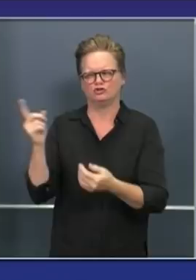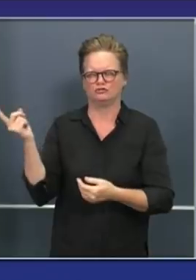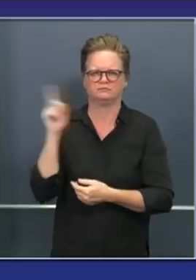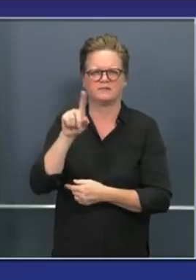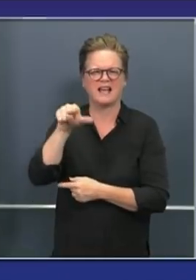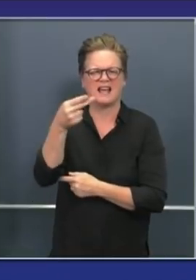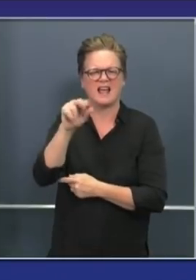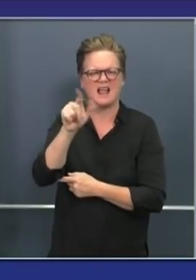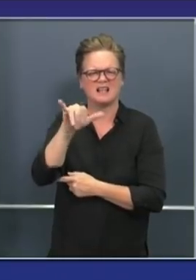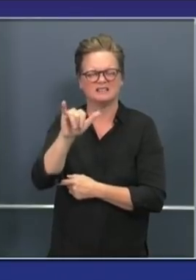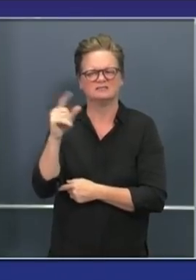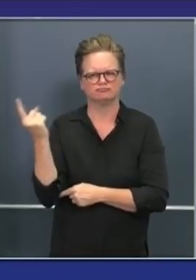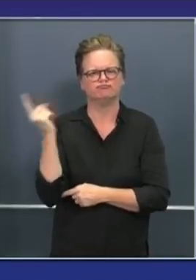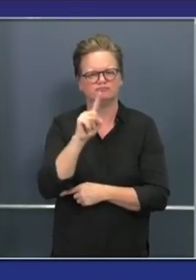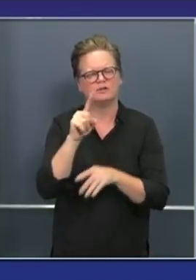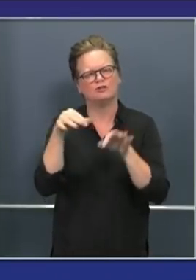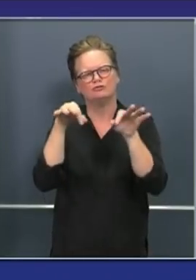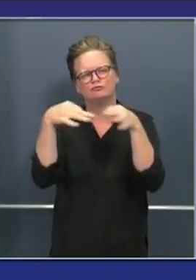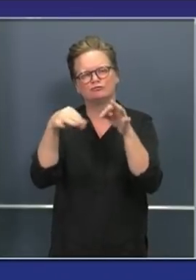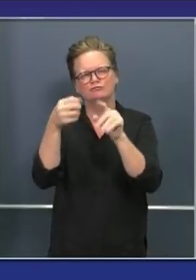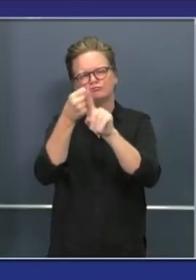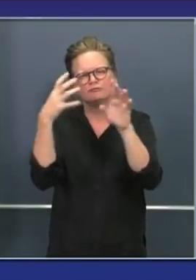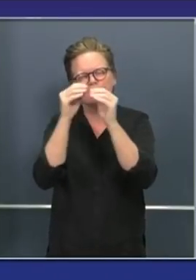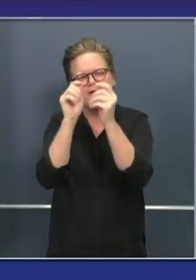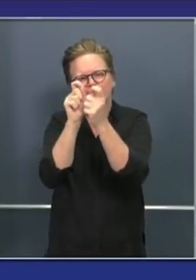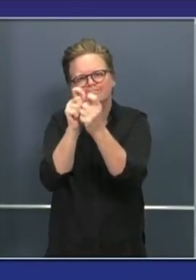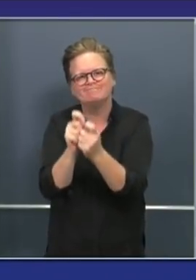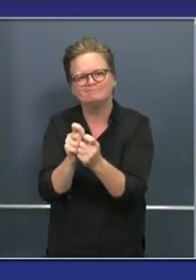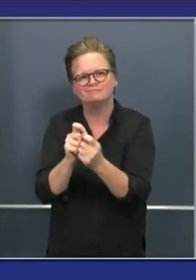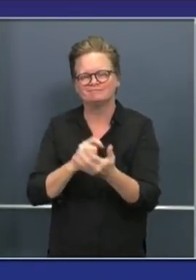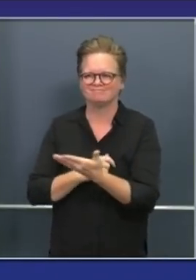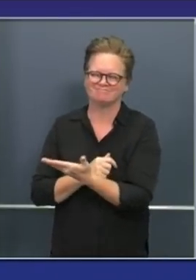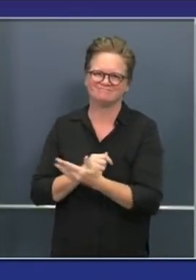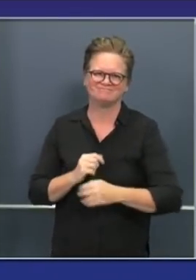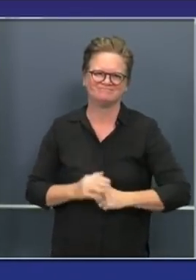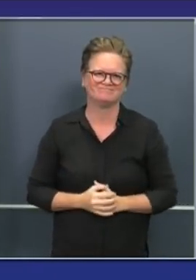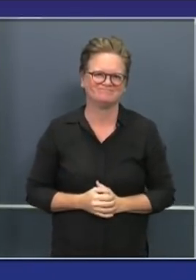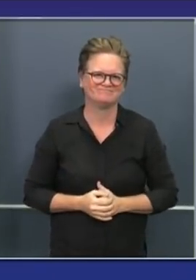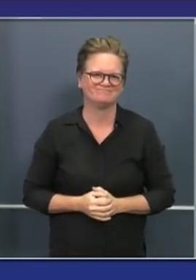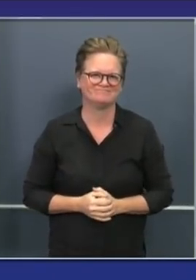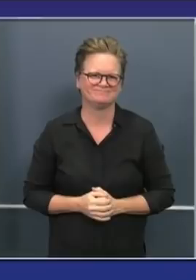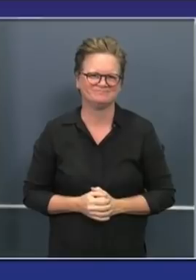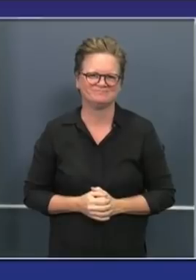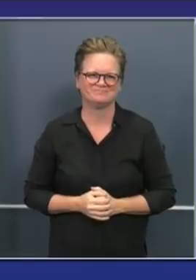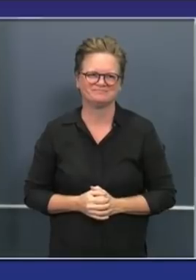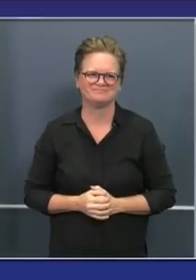WE CONTINUE TO REOPEN THE ECONOMY. WITH THAT, DR. GALLEY WILL GO